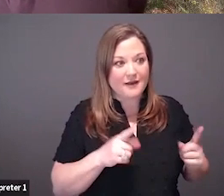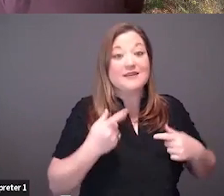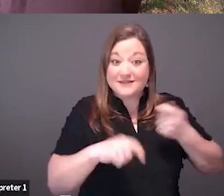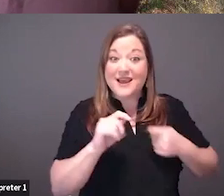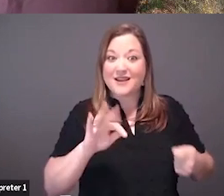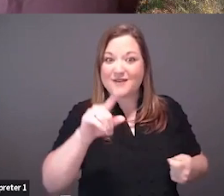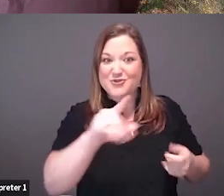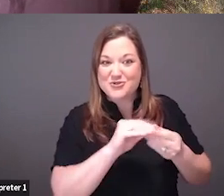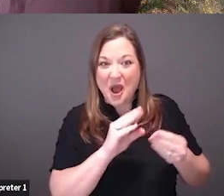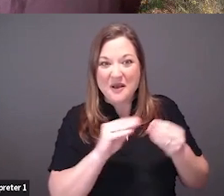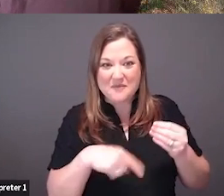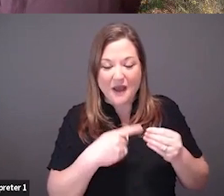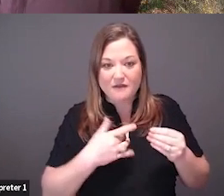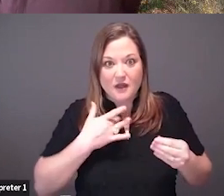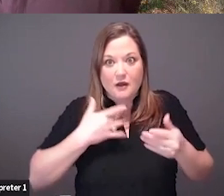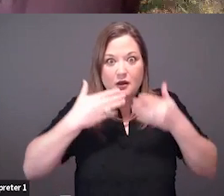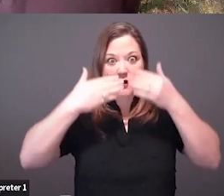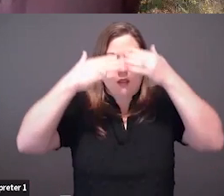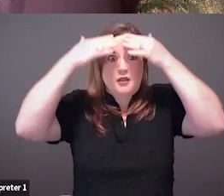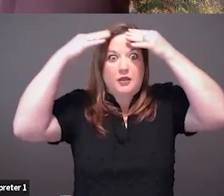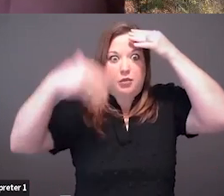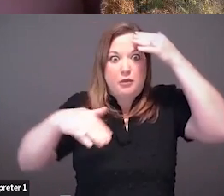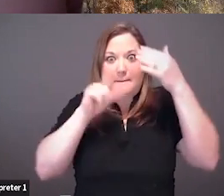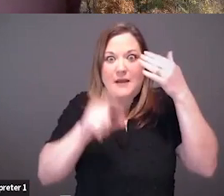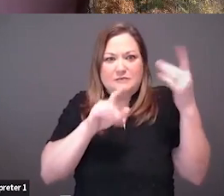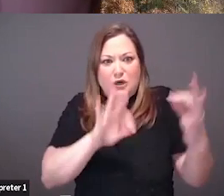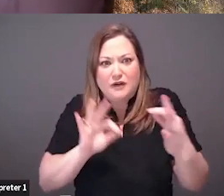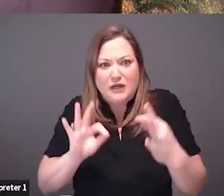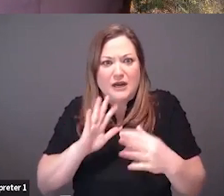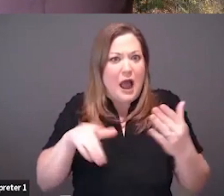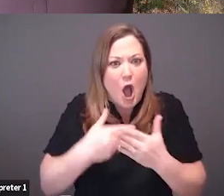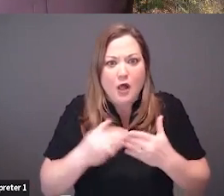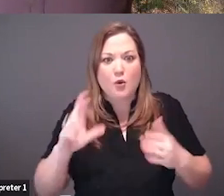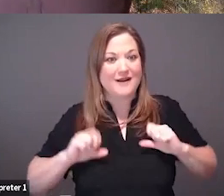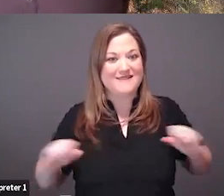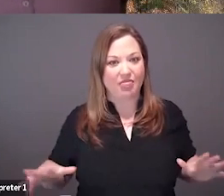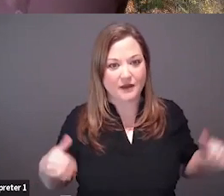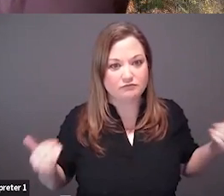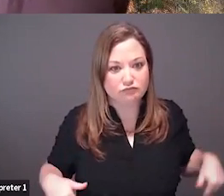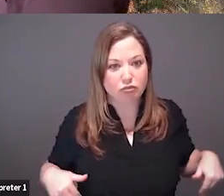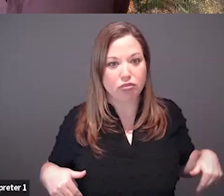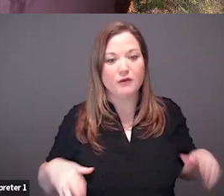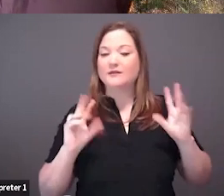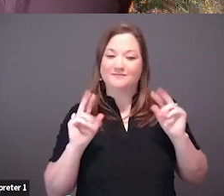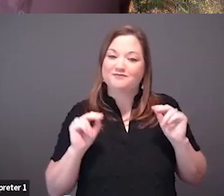it feels overwhelming, like, oh, we just have to do it perfect or do it all. Talking about that is really meaningful.